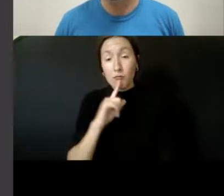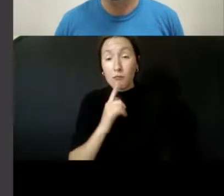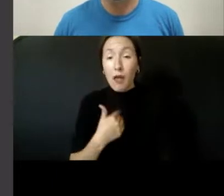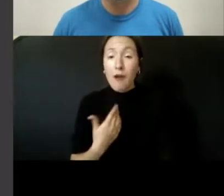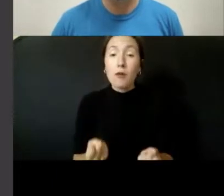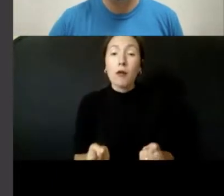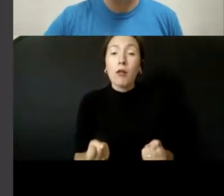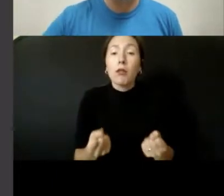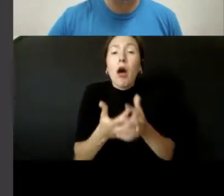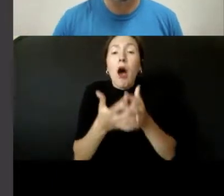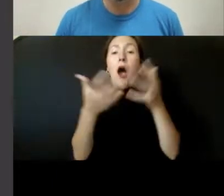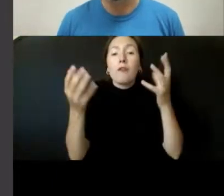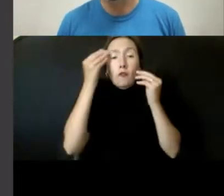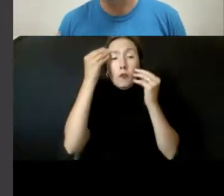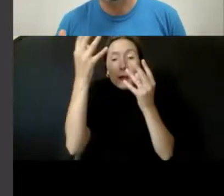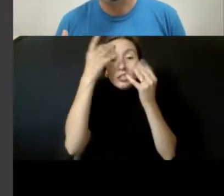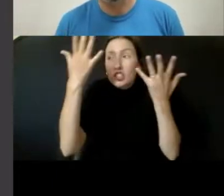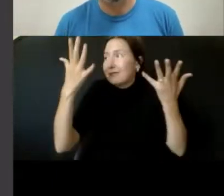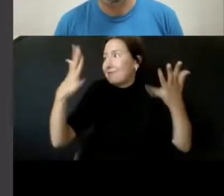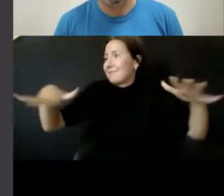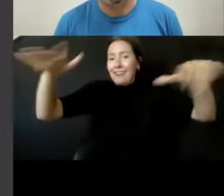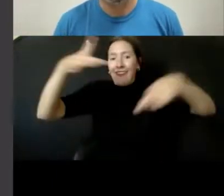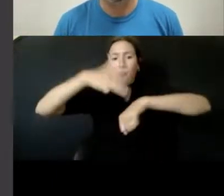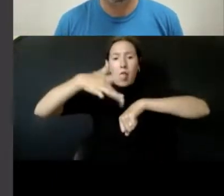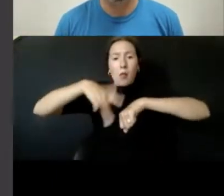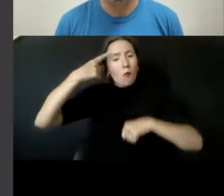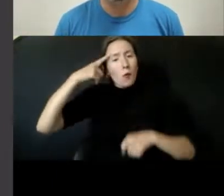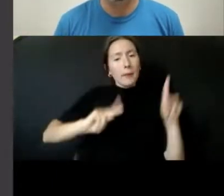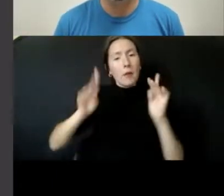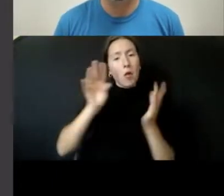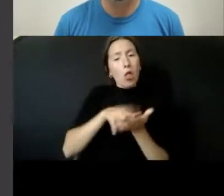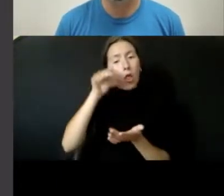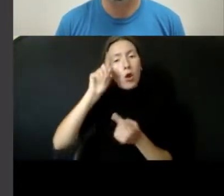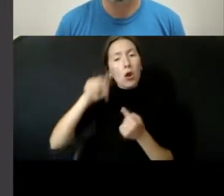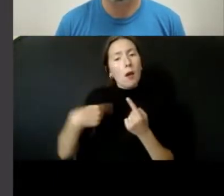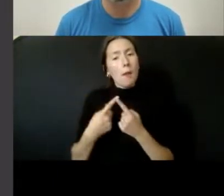susie miller's book there's a whole bunch of resources that are available to us that